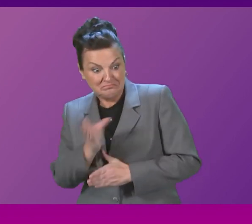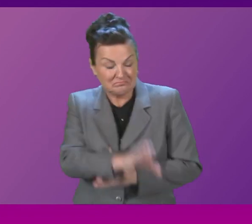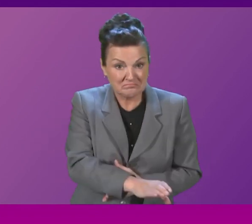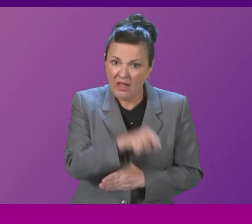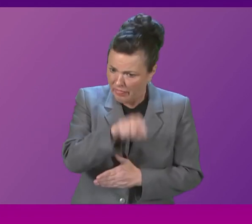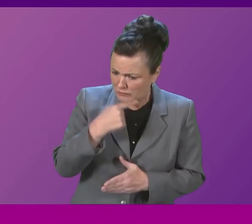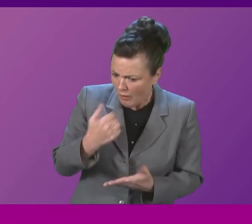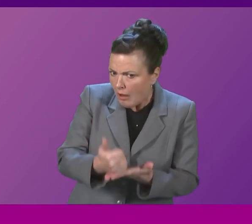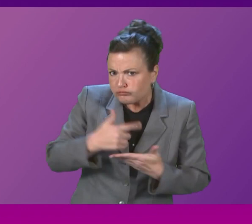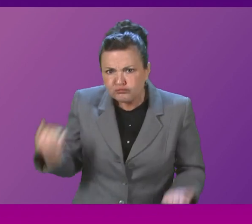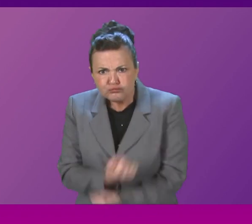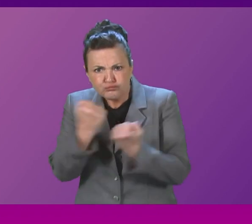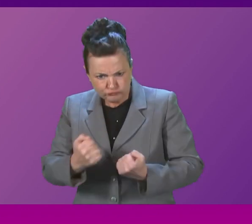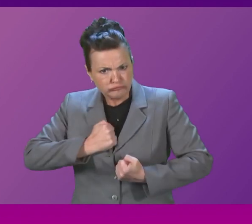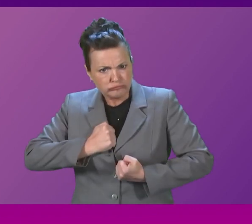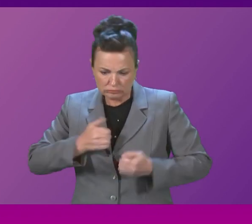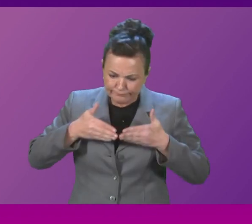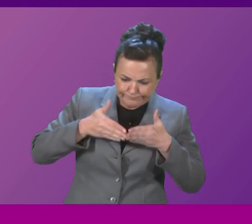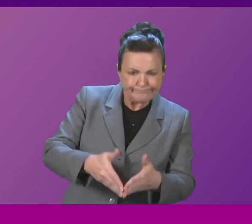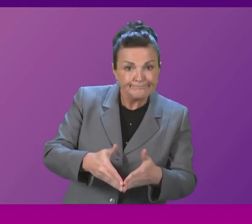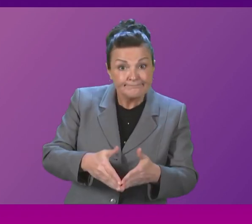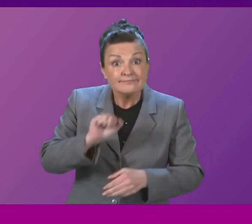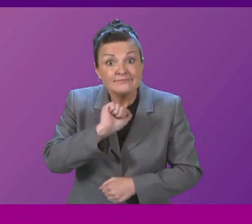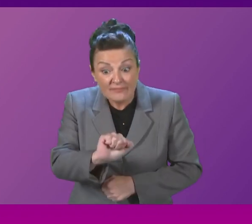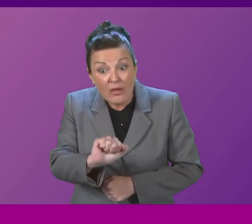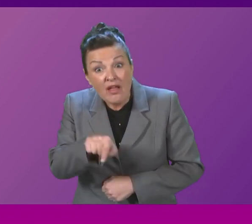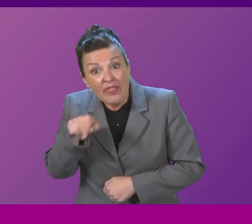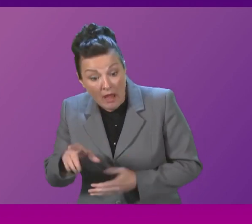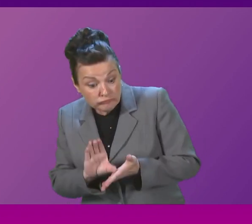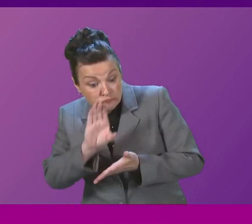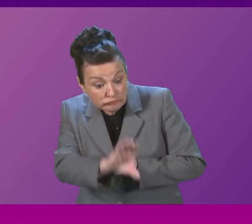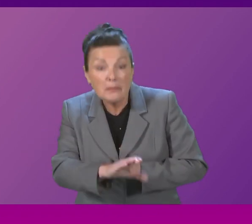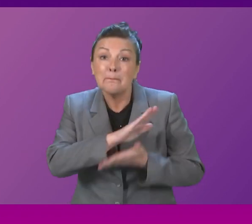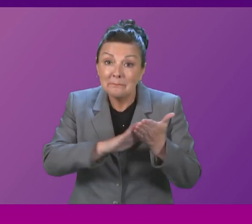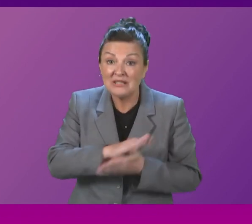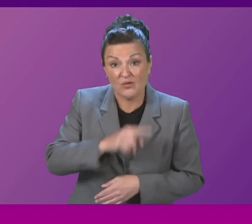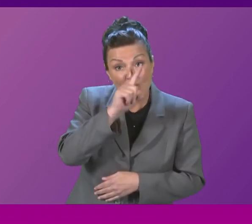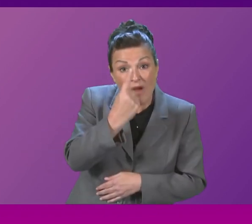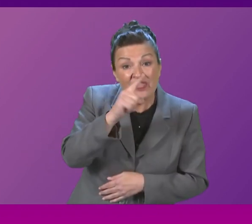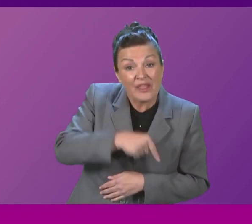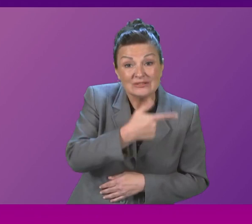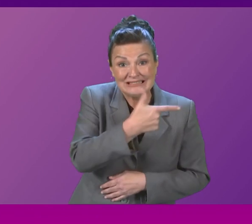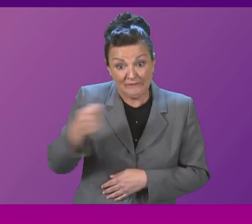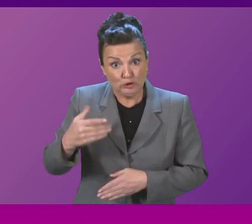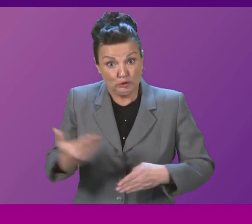The UK Government contract will support 1,700 jobs at Govan and Scotstoun alone, with a